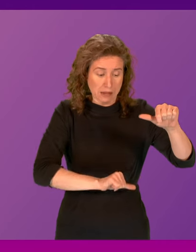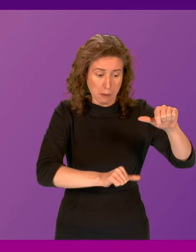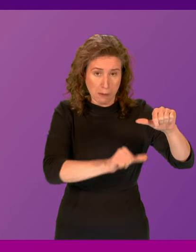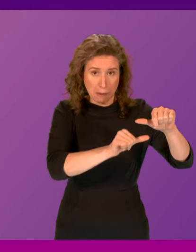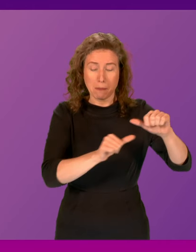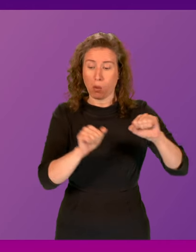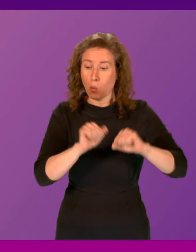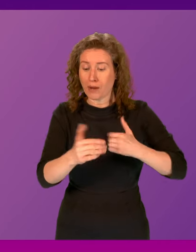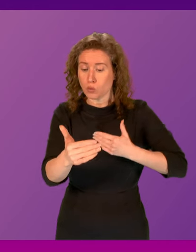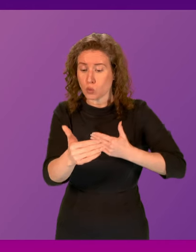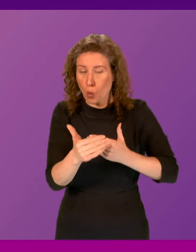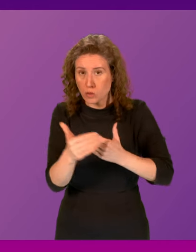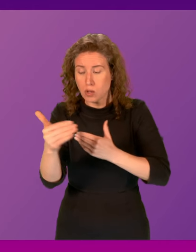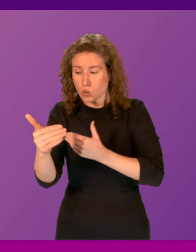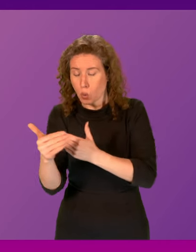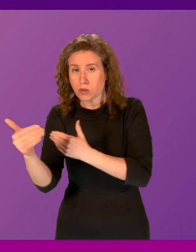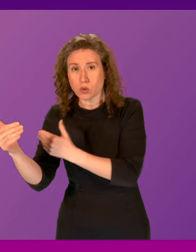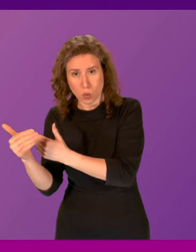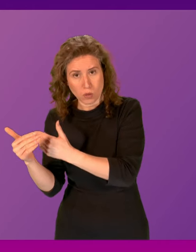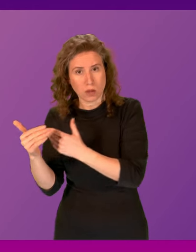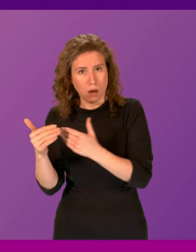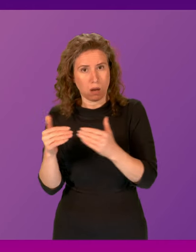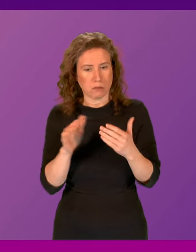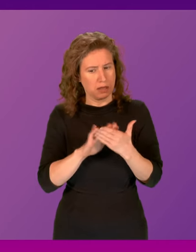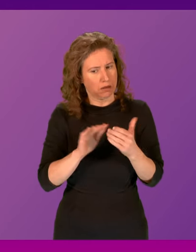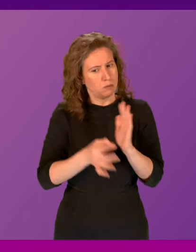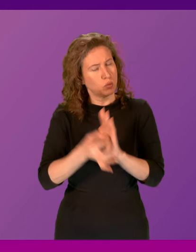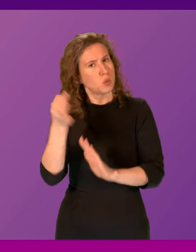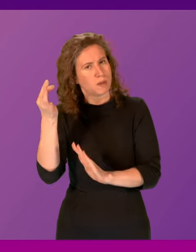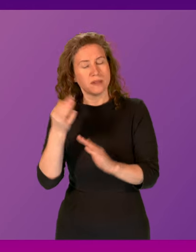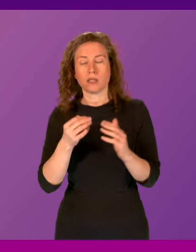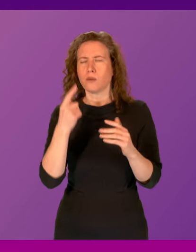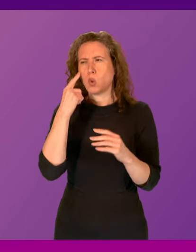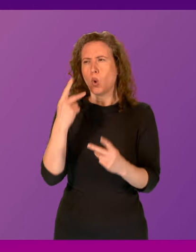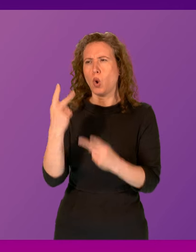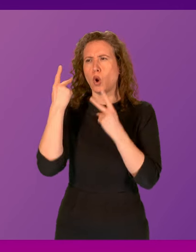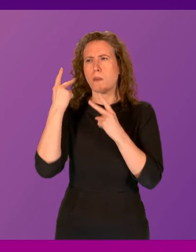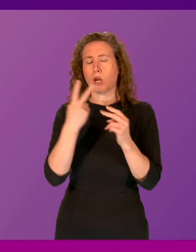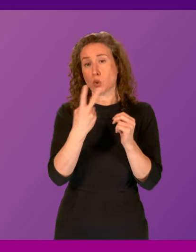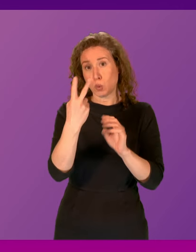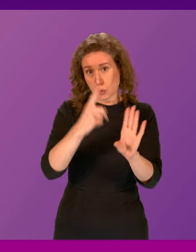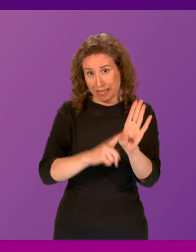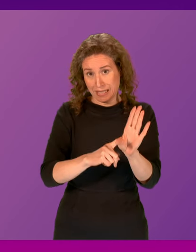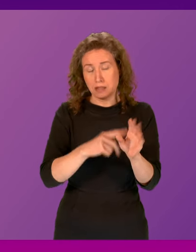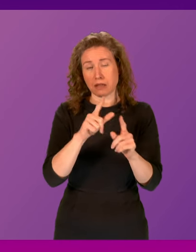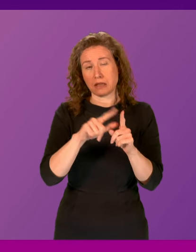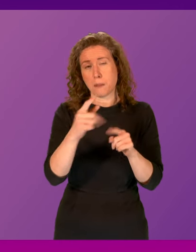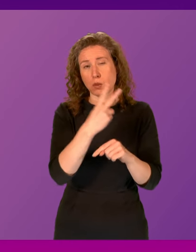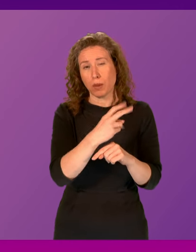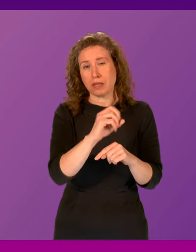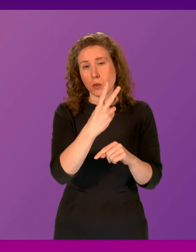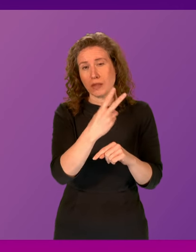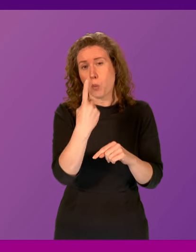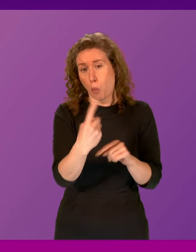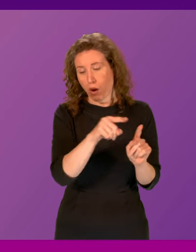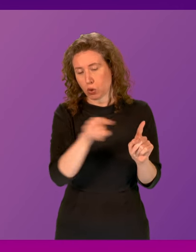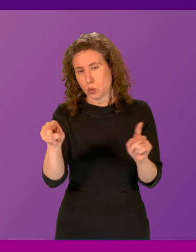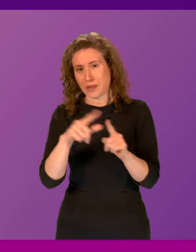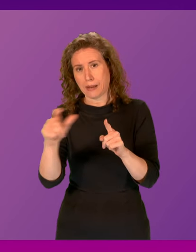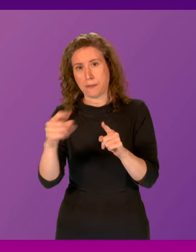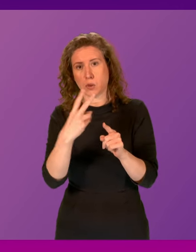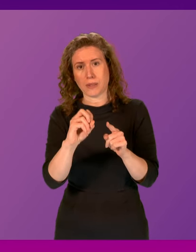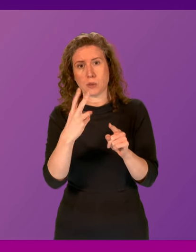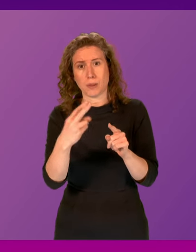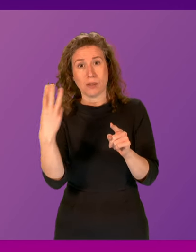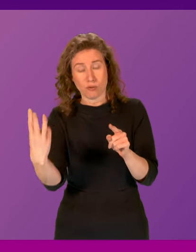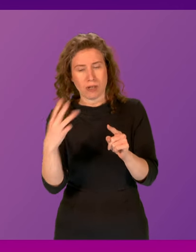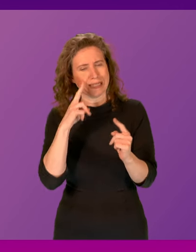eradicated. Over the two years from December 2021 to December 2023, the new out-patient